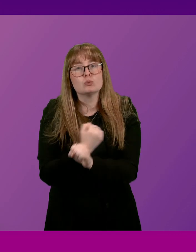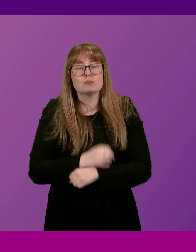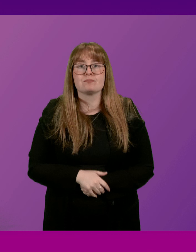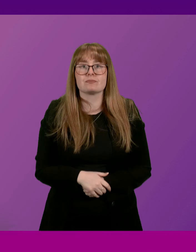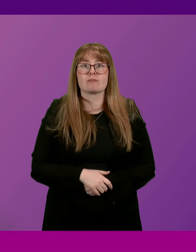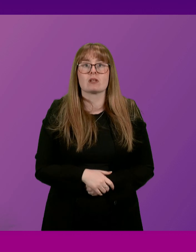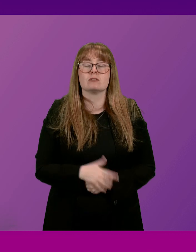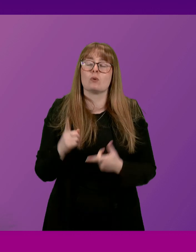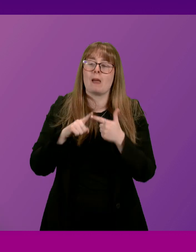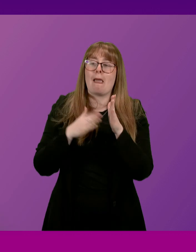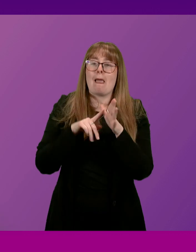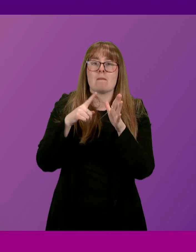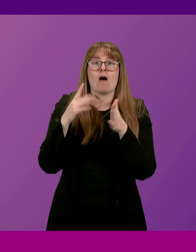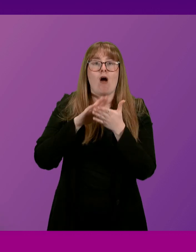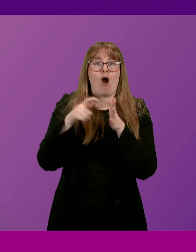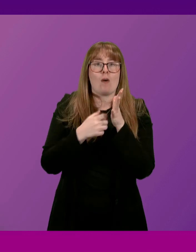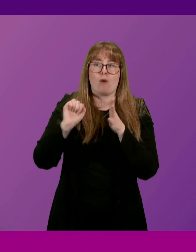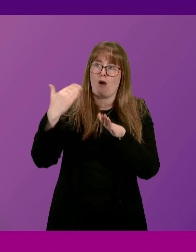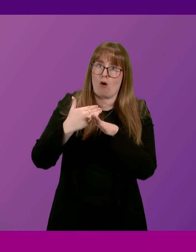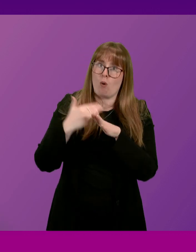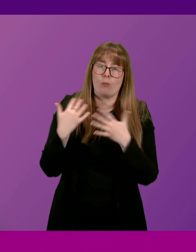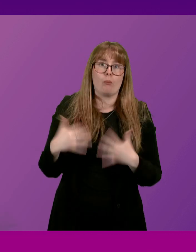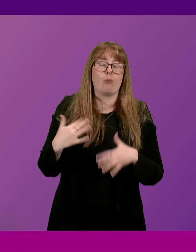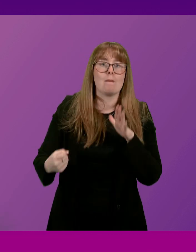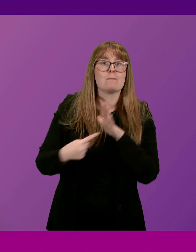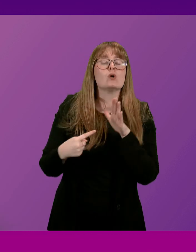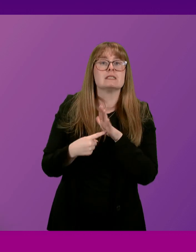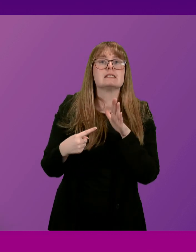The work that Emma Harper has undertaken on the issue is important and helps the